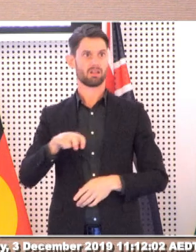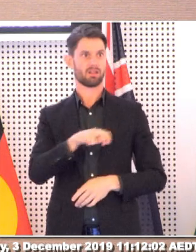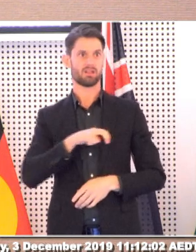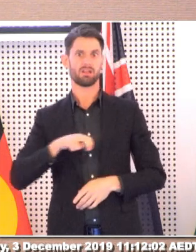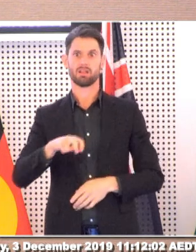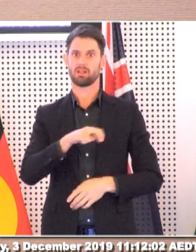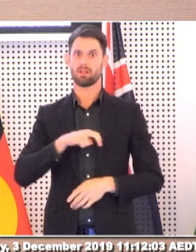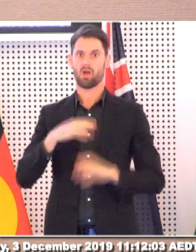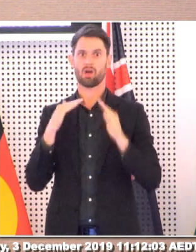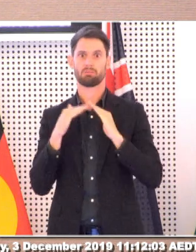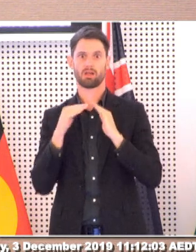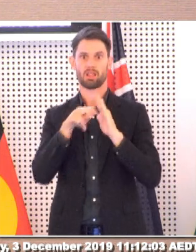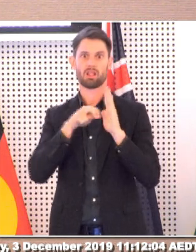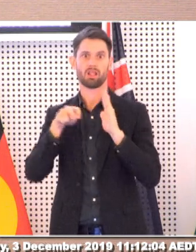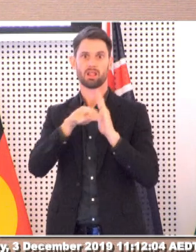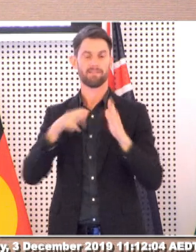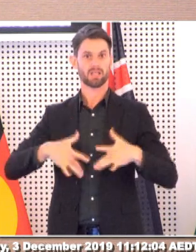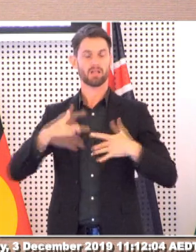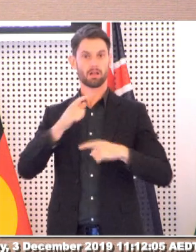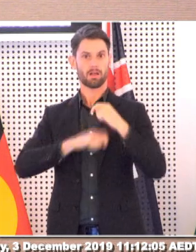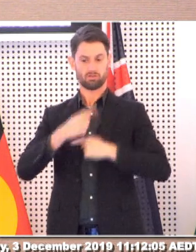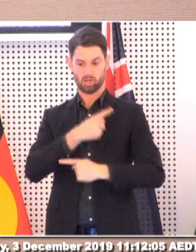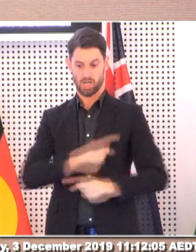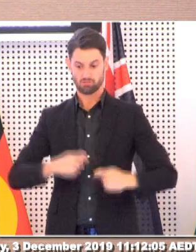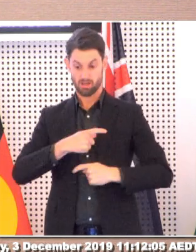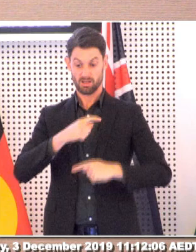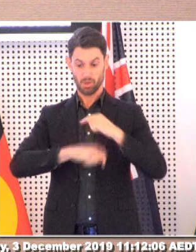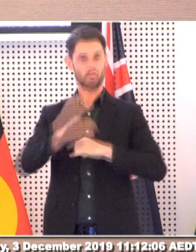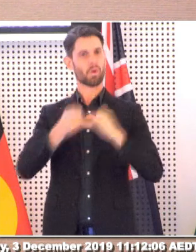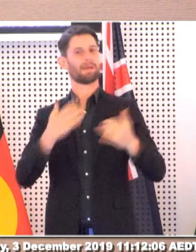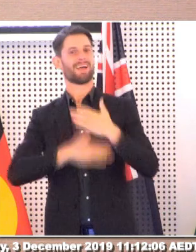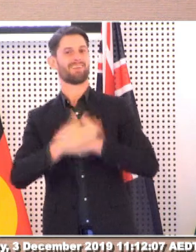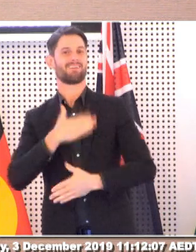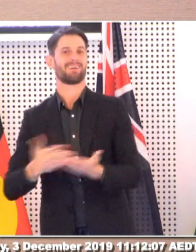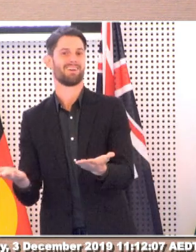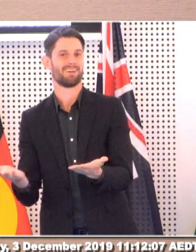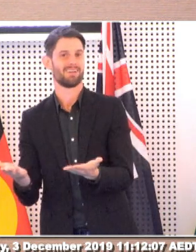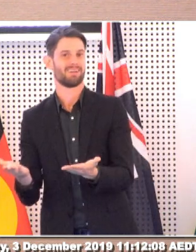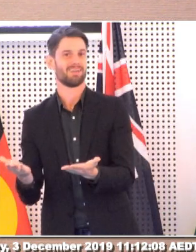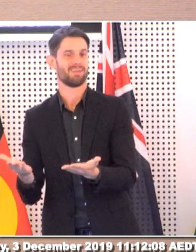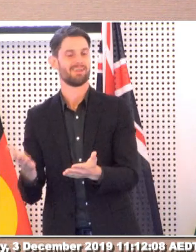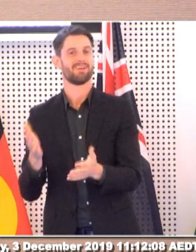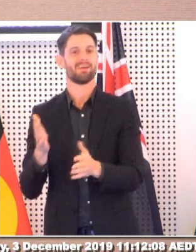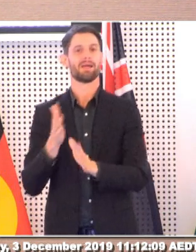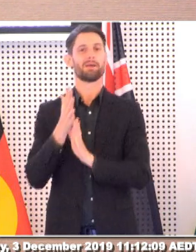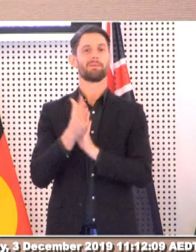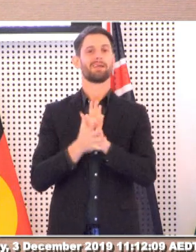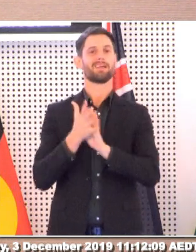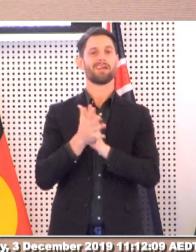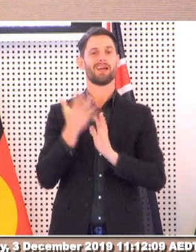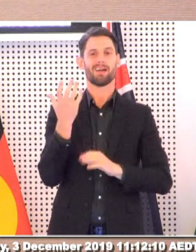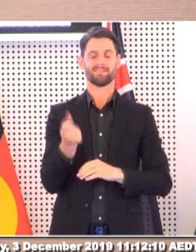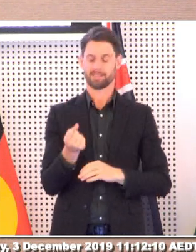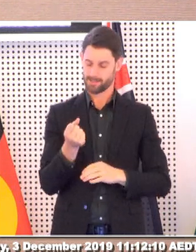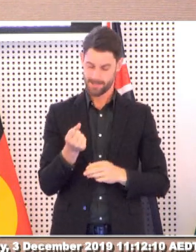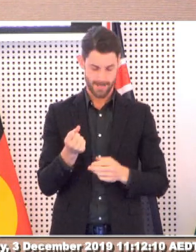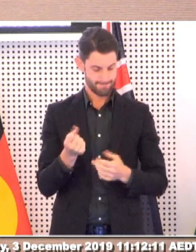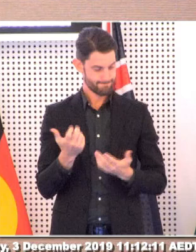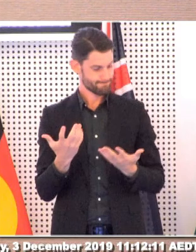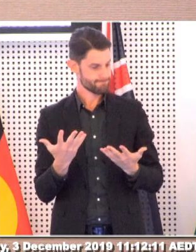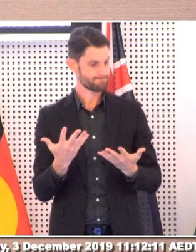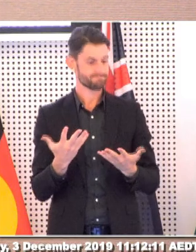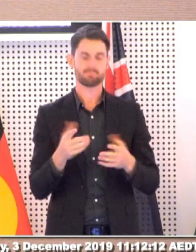And what then seems to happen is this, I guess, complicated deferral to